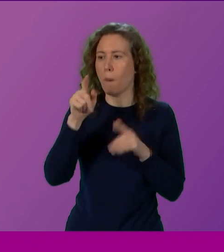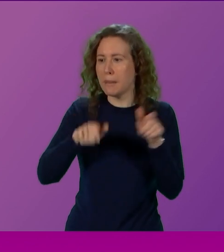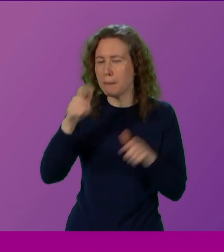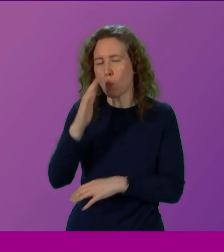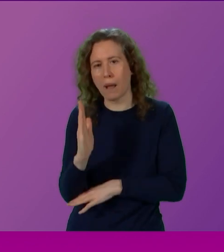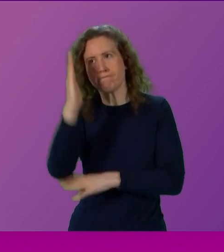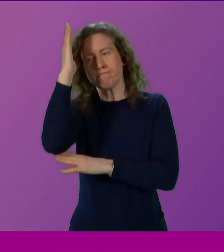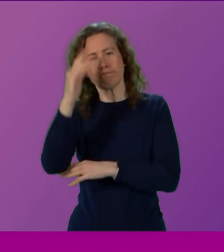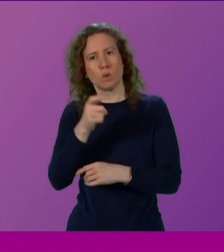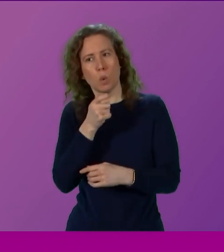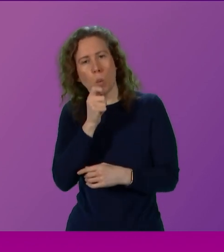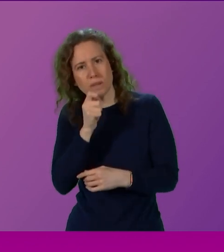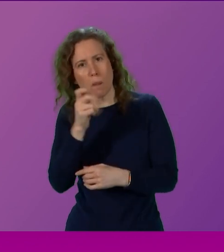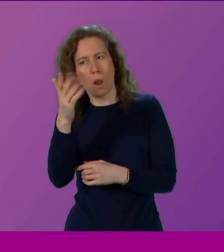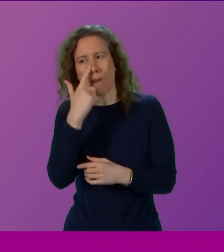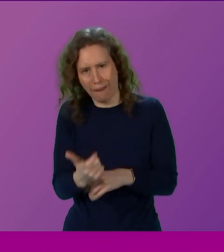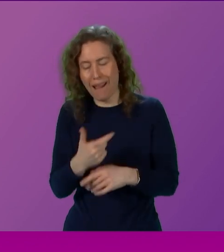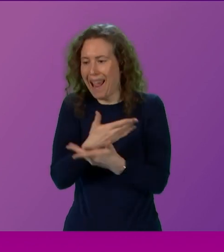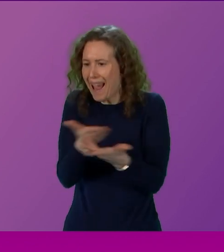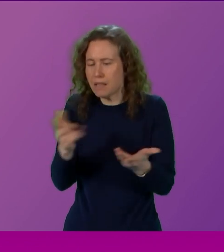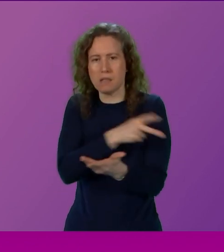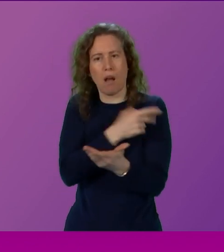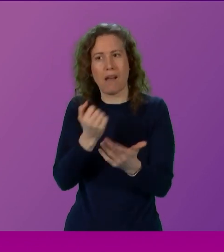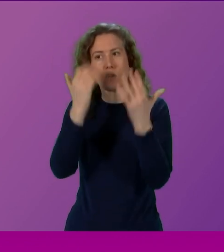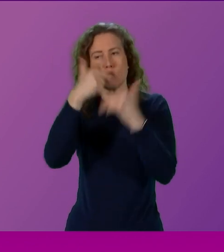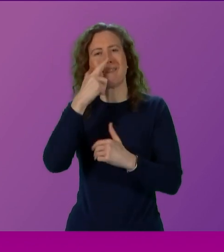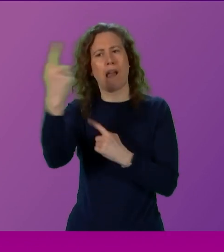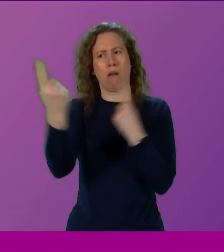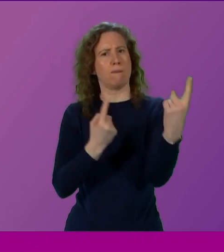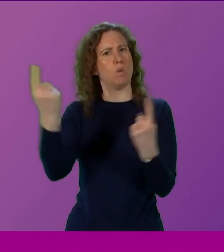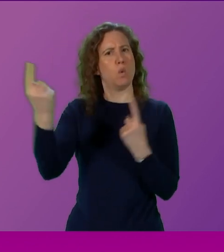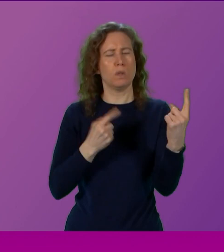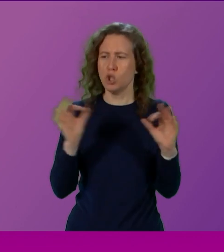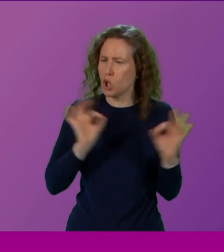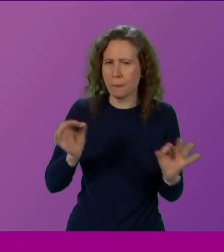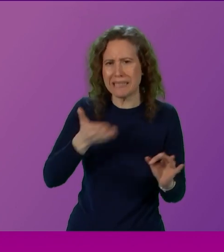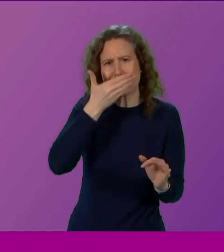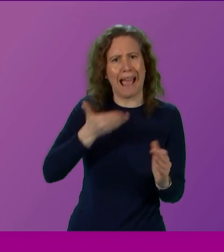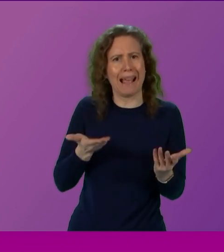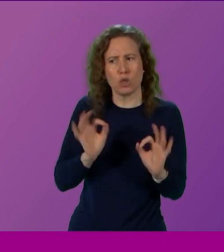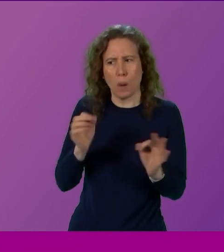and all staff who have concerns should feel able to come forward and raise those.